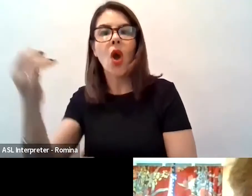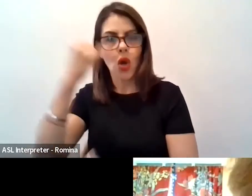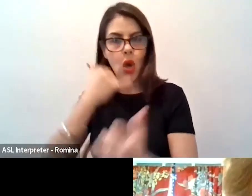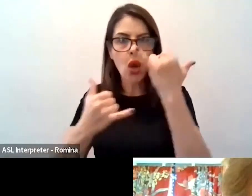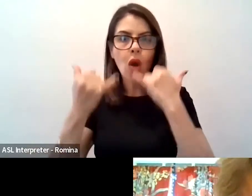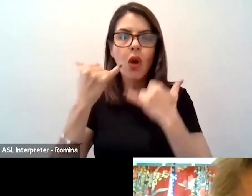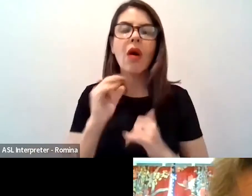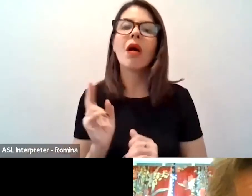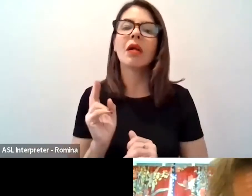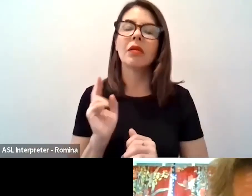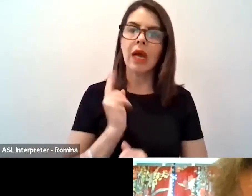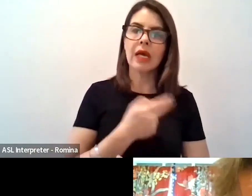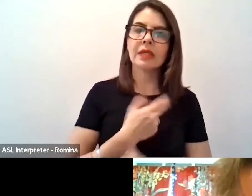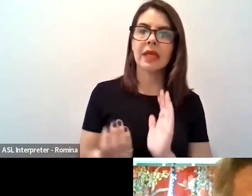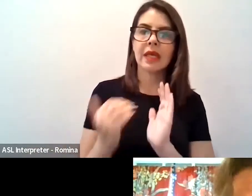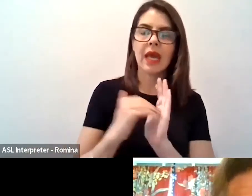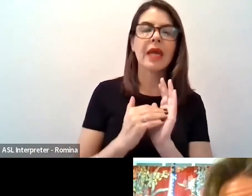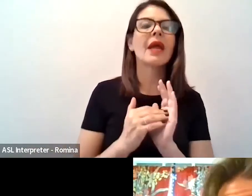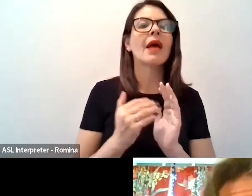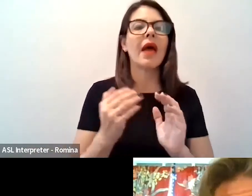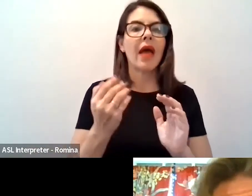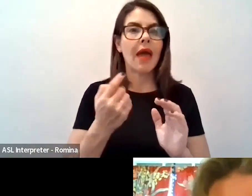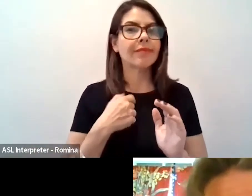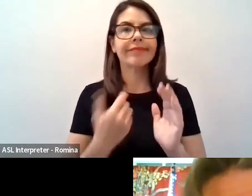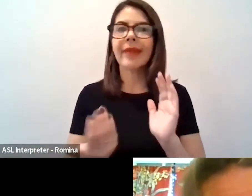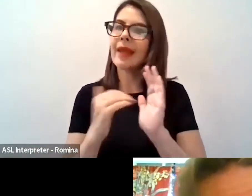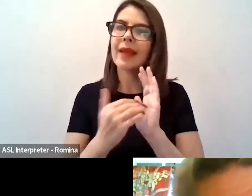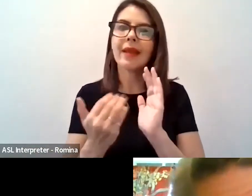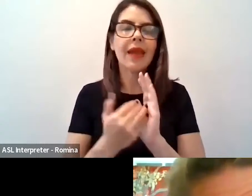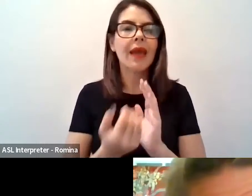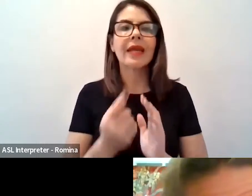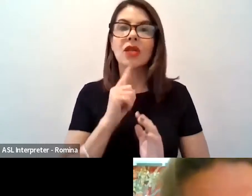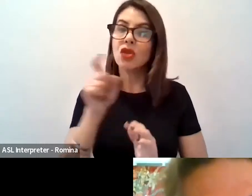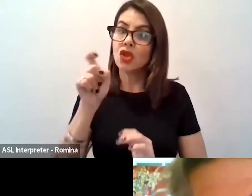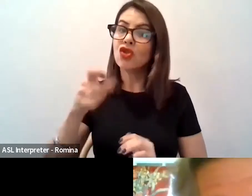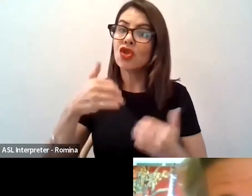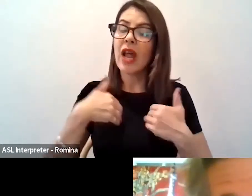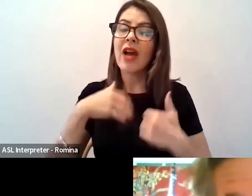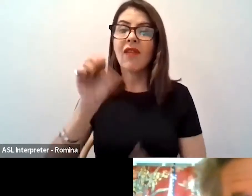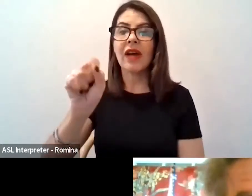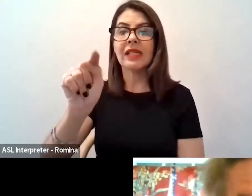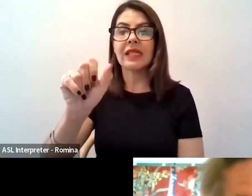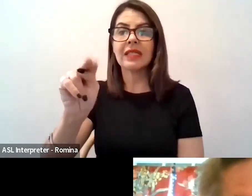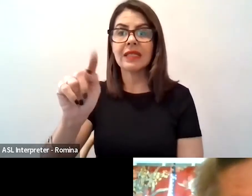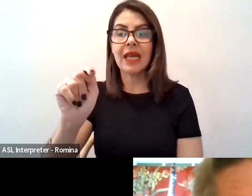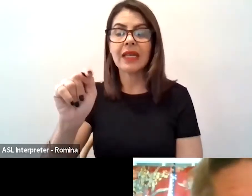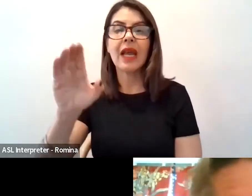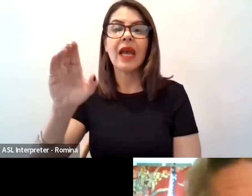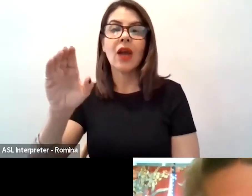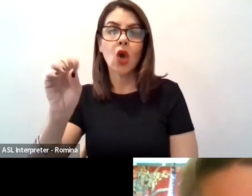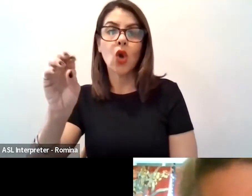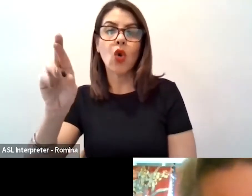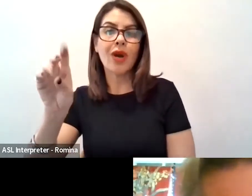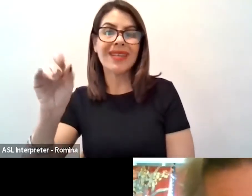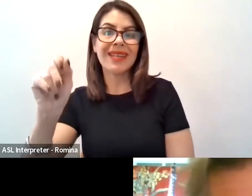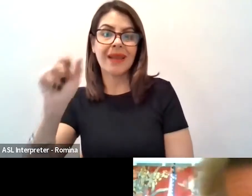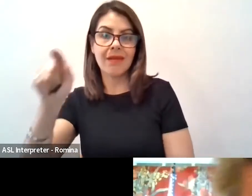And you know, again, they should be a stunt coordinator on a set if they're doing any kind of stunt related work or hazardous activity.